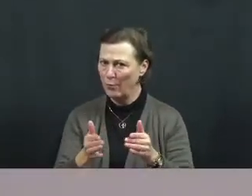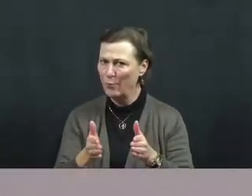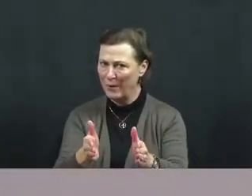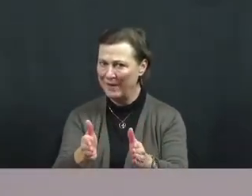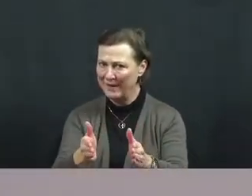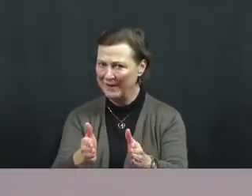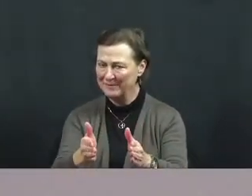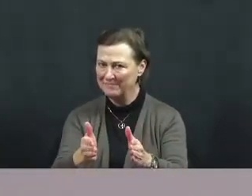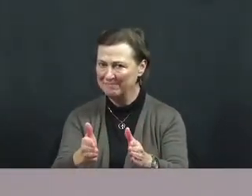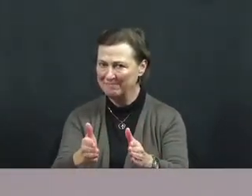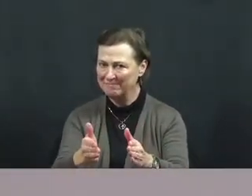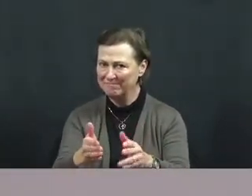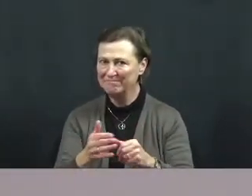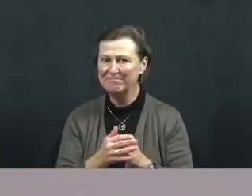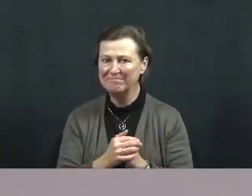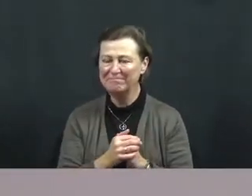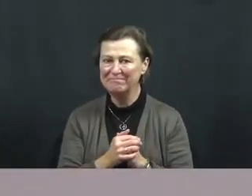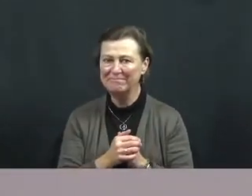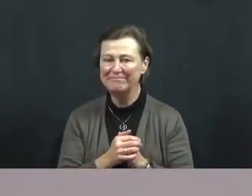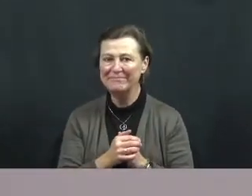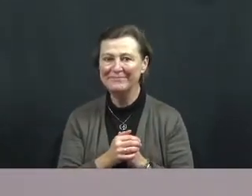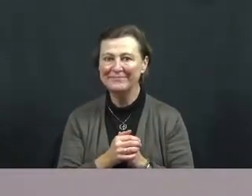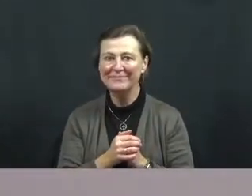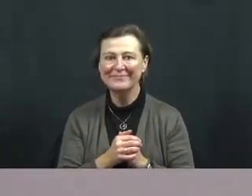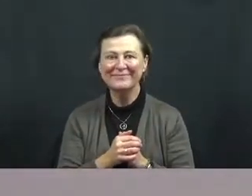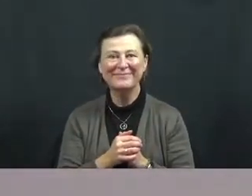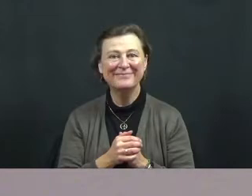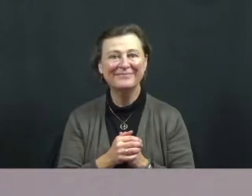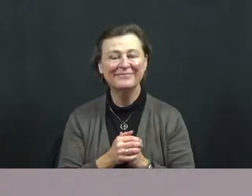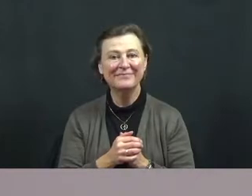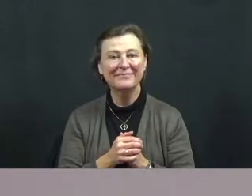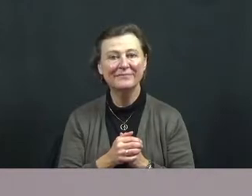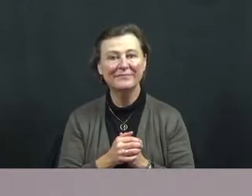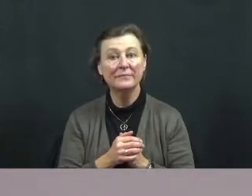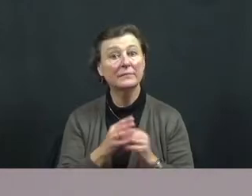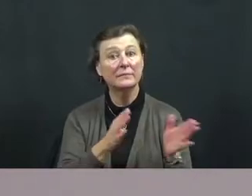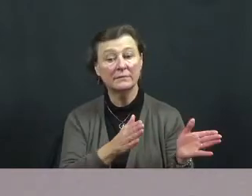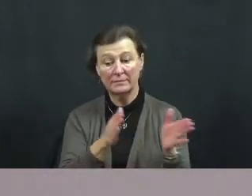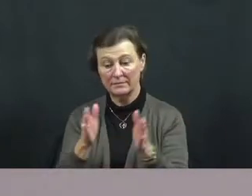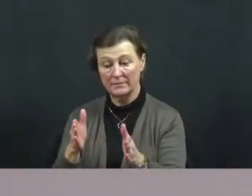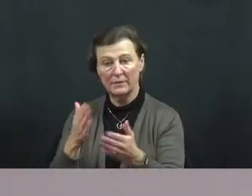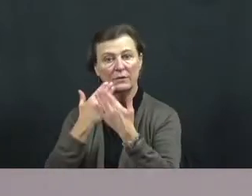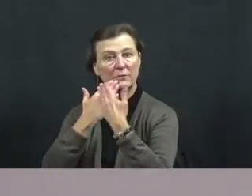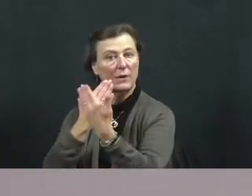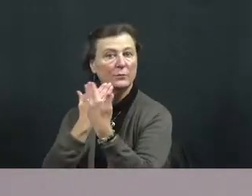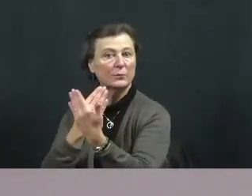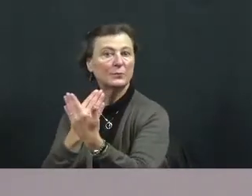And, gratitude.